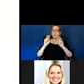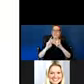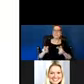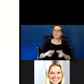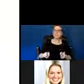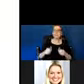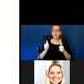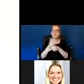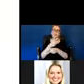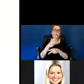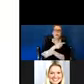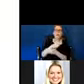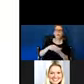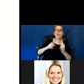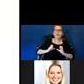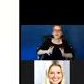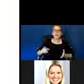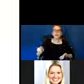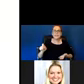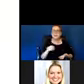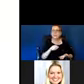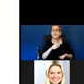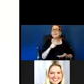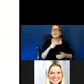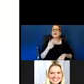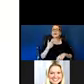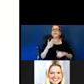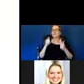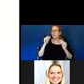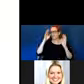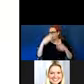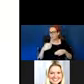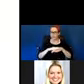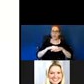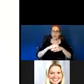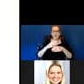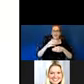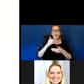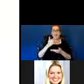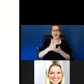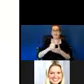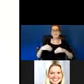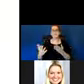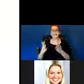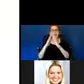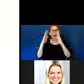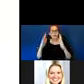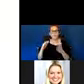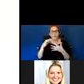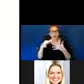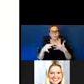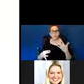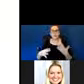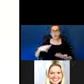They have a big focus on housing problem solving and housing applications, as well as referrals.